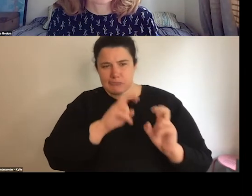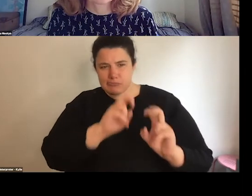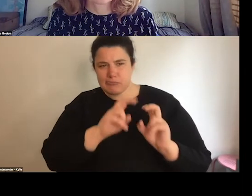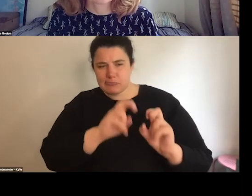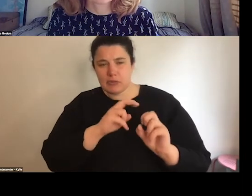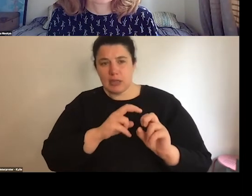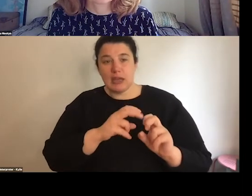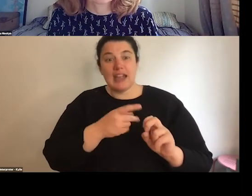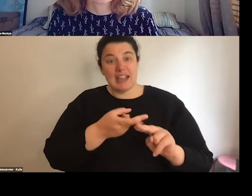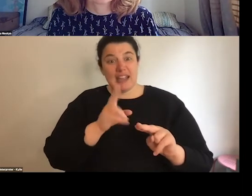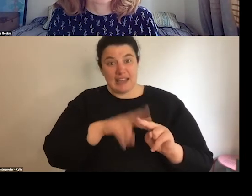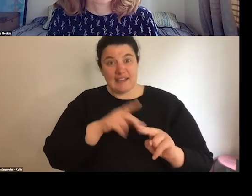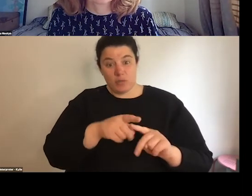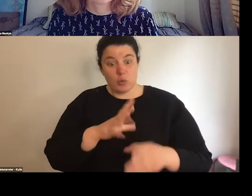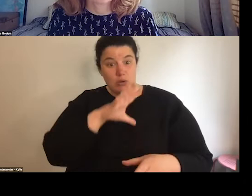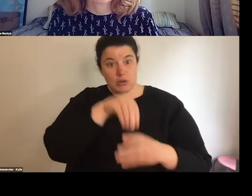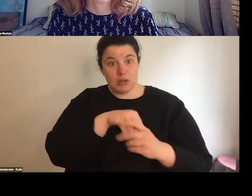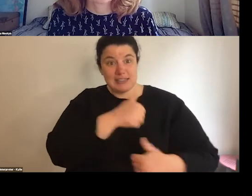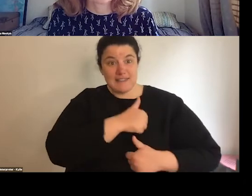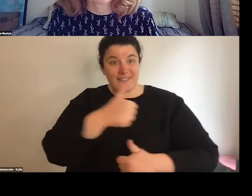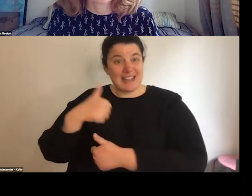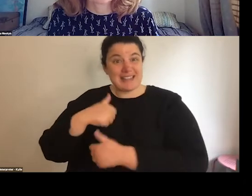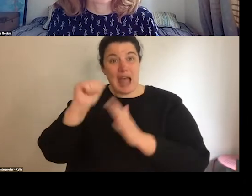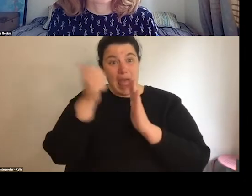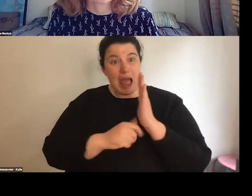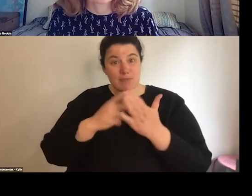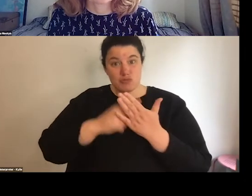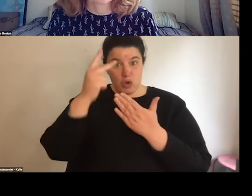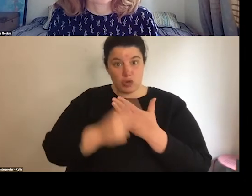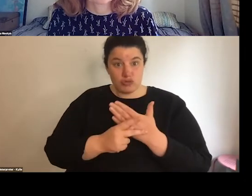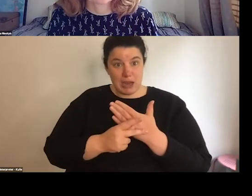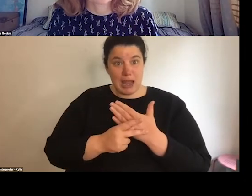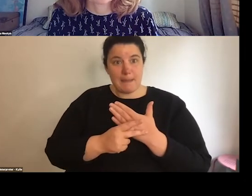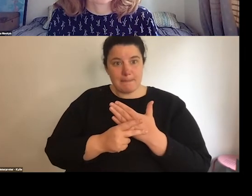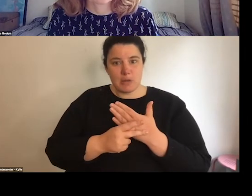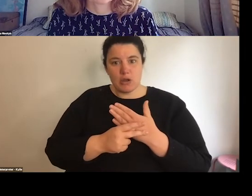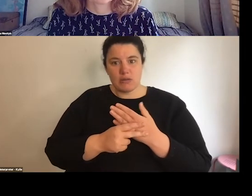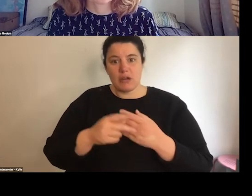of doing the Defence arts program over a range of psych metric measures over a period of 48 months.